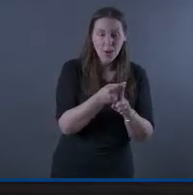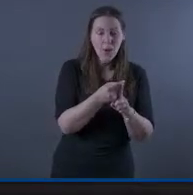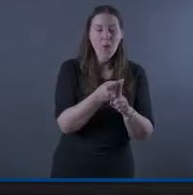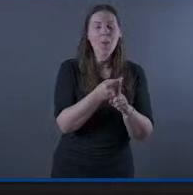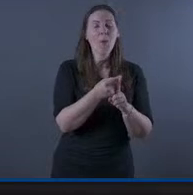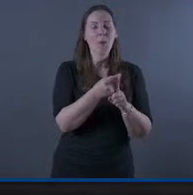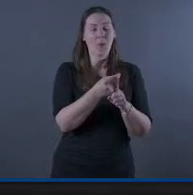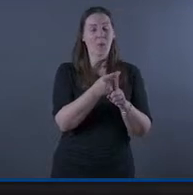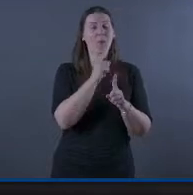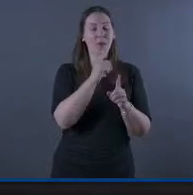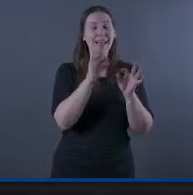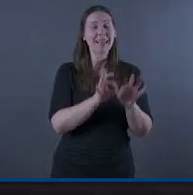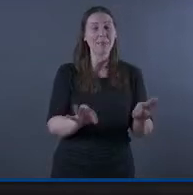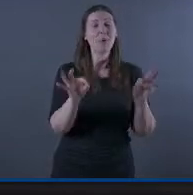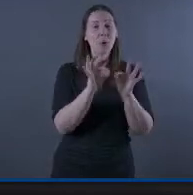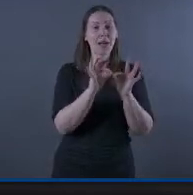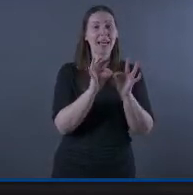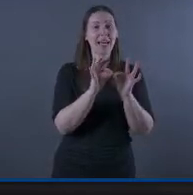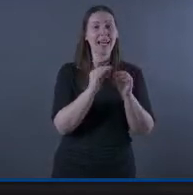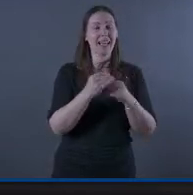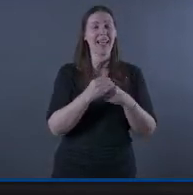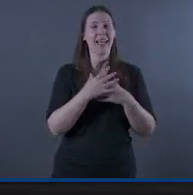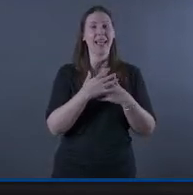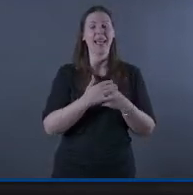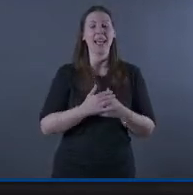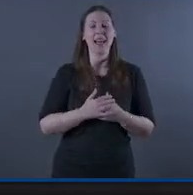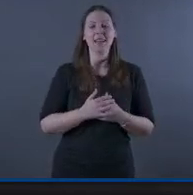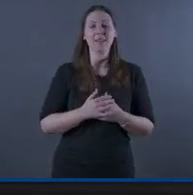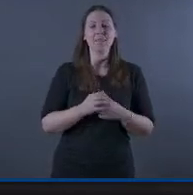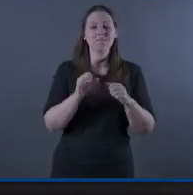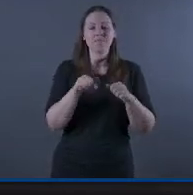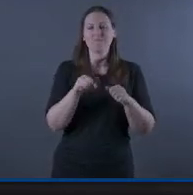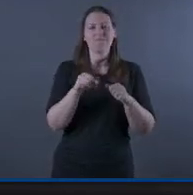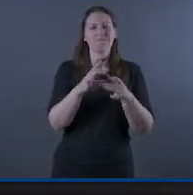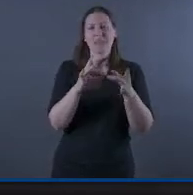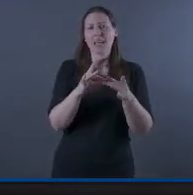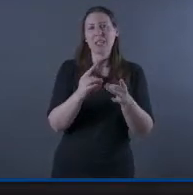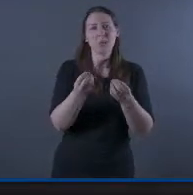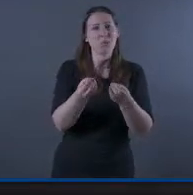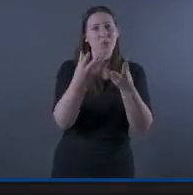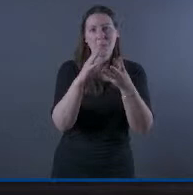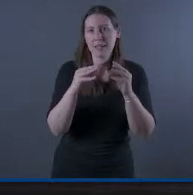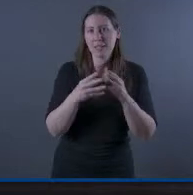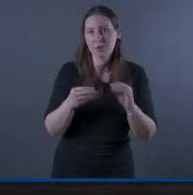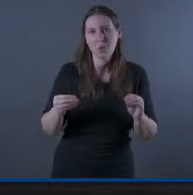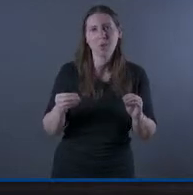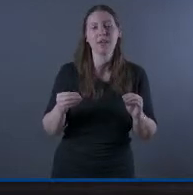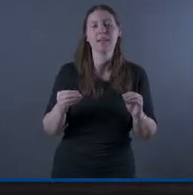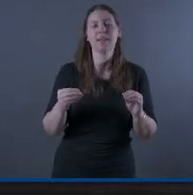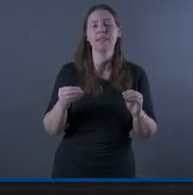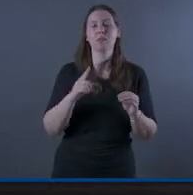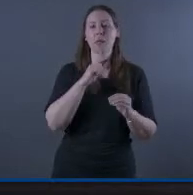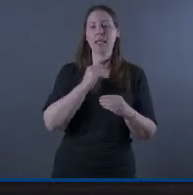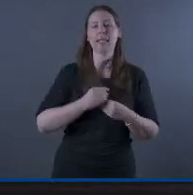There's a lot of stories I could tell, but they're very exciting and they're very heartwarming and I think are very inspiring for all the folks